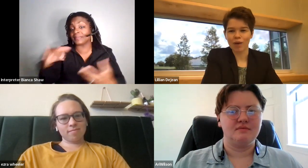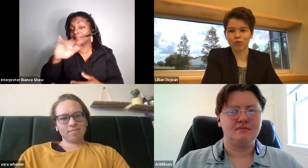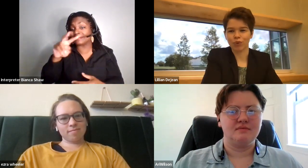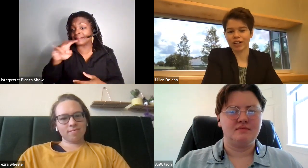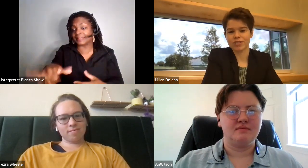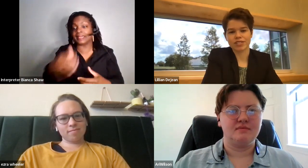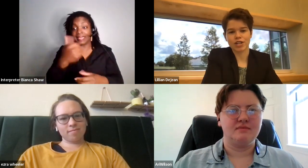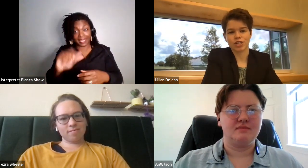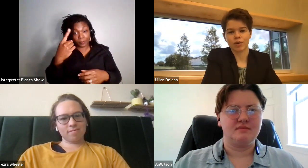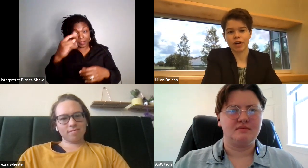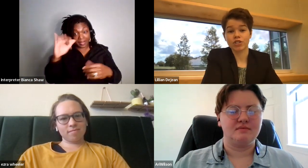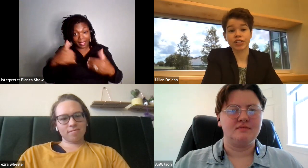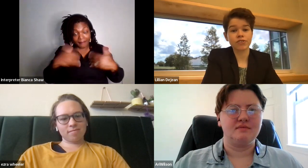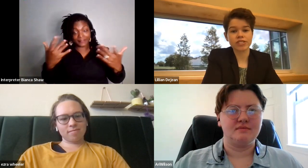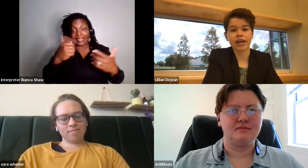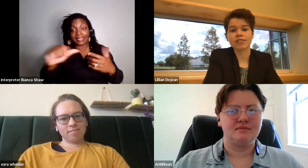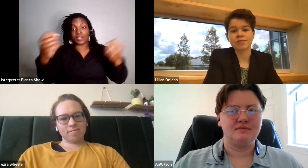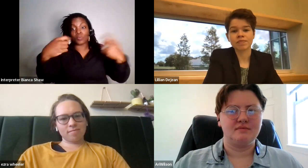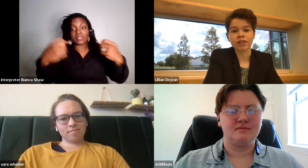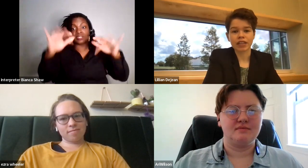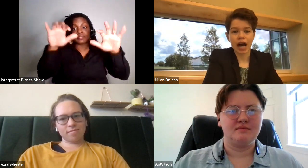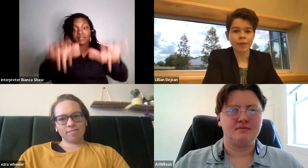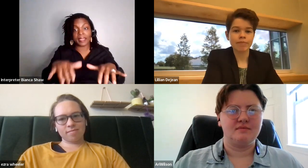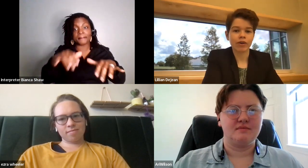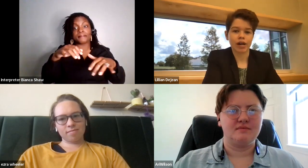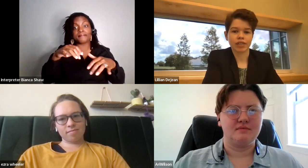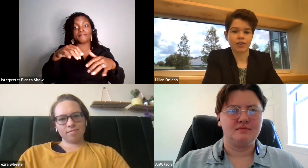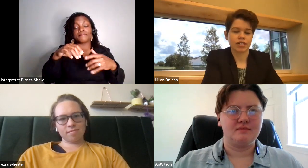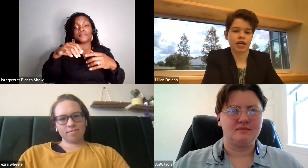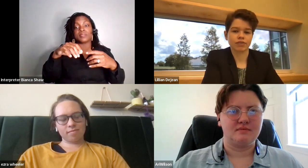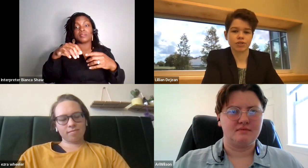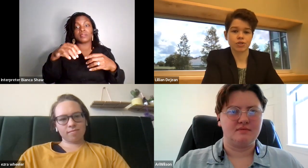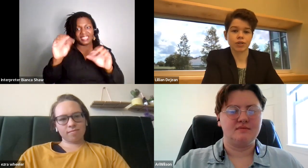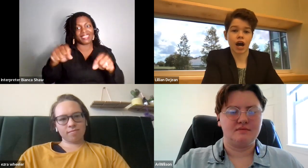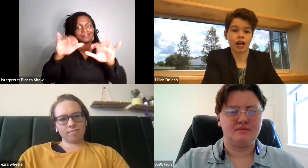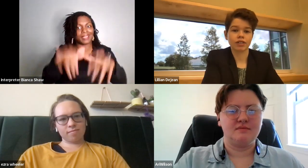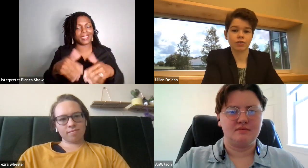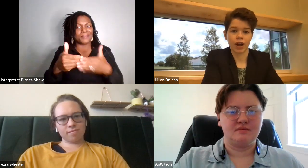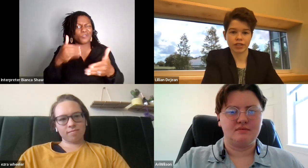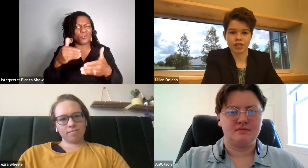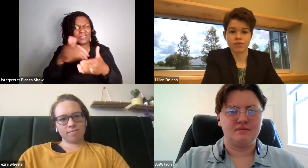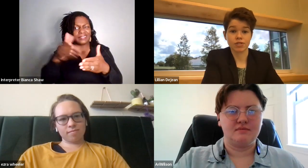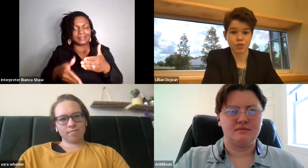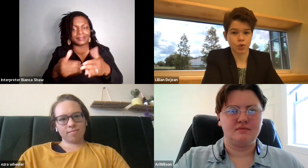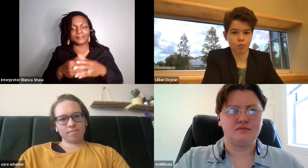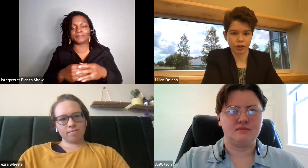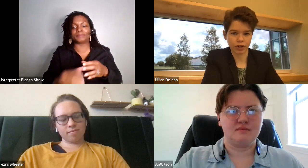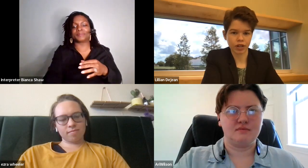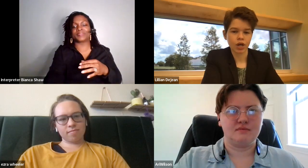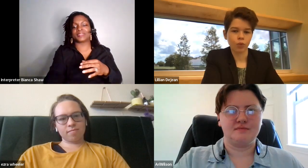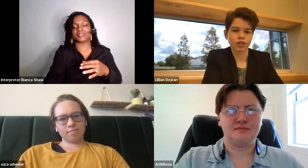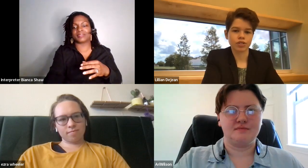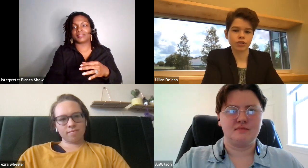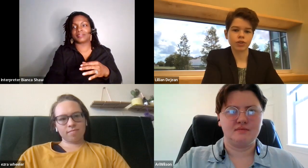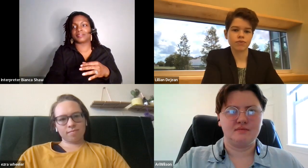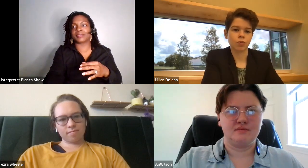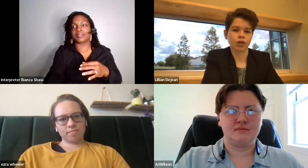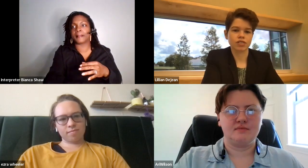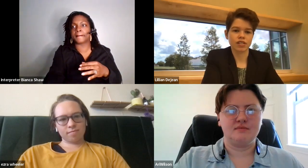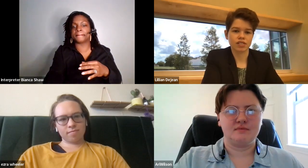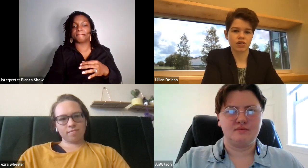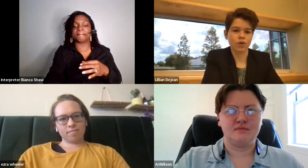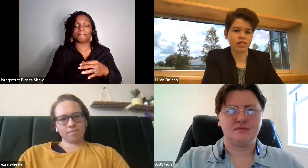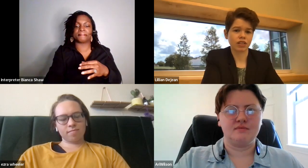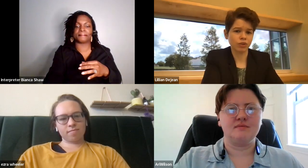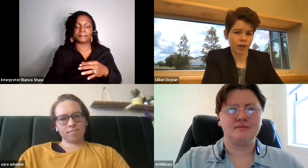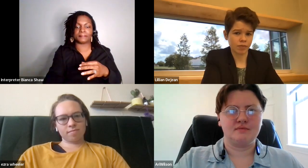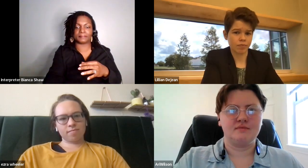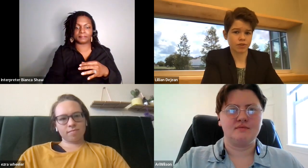Before we close our session But Jennifer says the comment about coming out to carriers who are not relatives is so important when your circle of supports doesn't always include family members who have